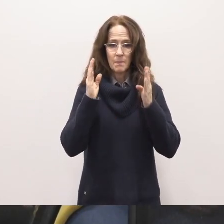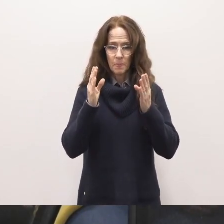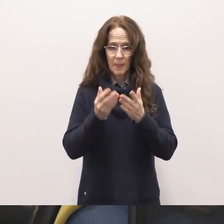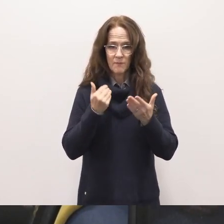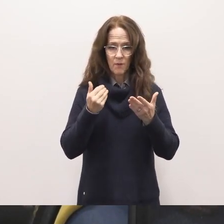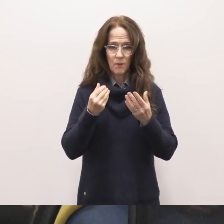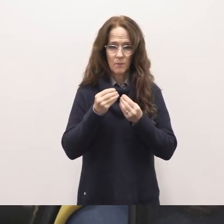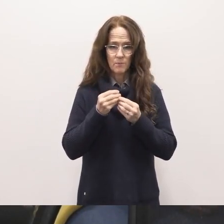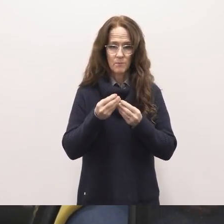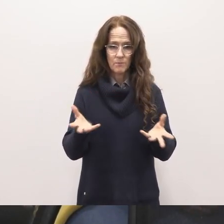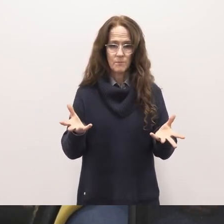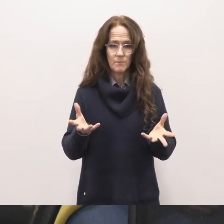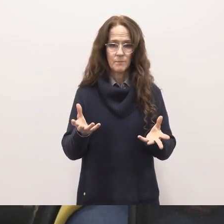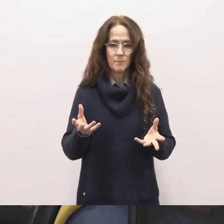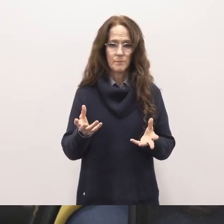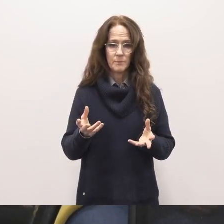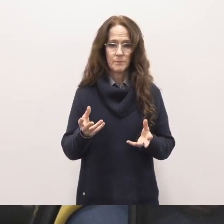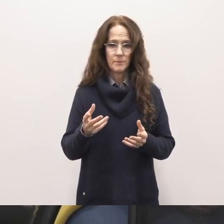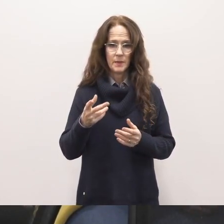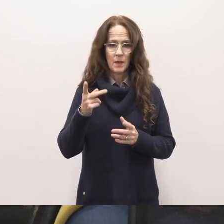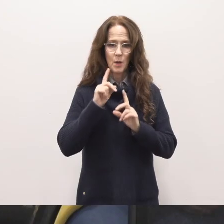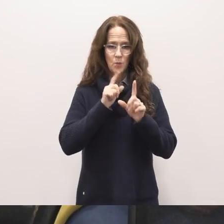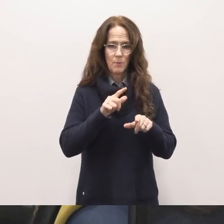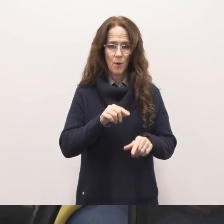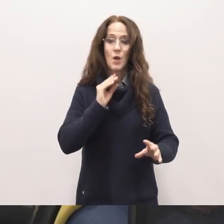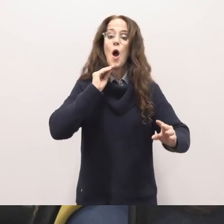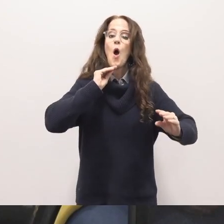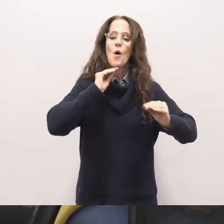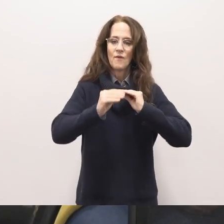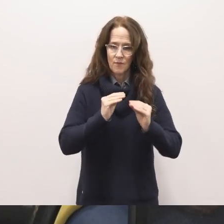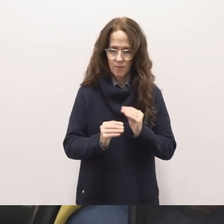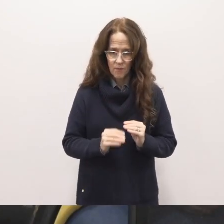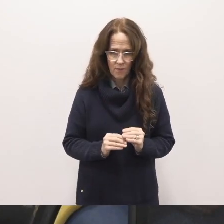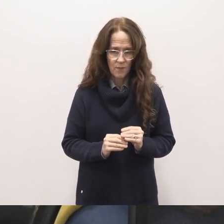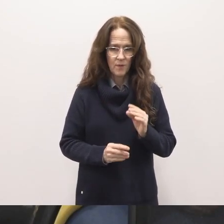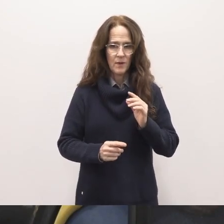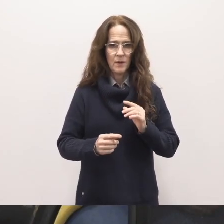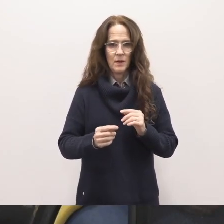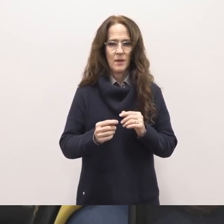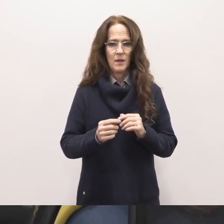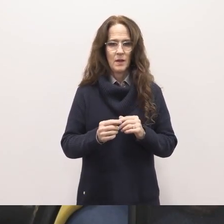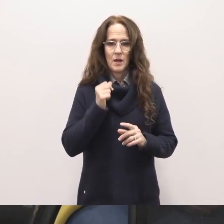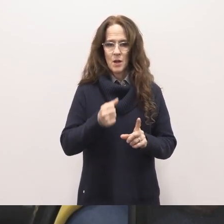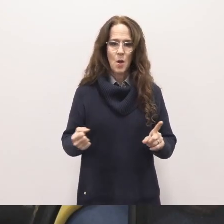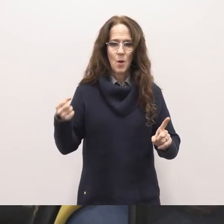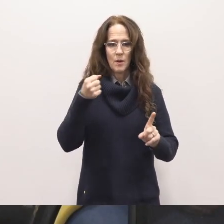their P2 reporting, so they were able to correct it. So no impact to financial numbers